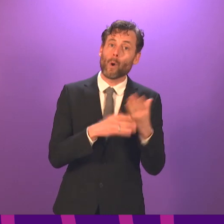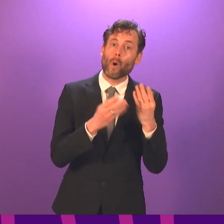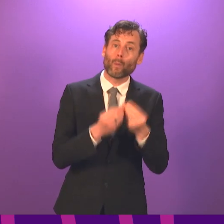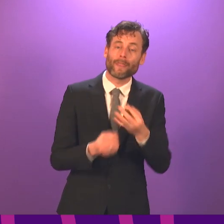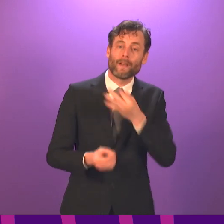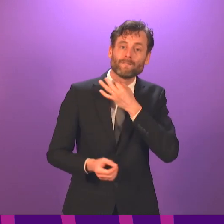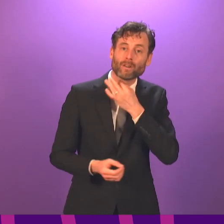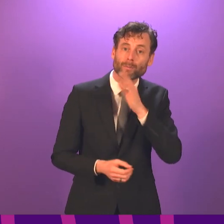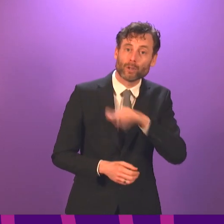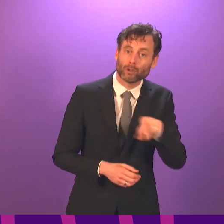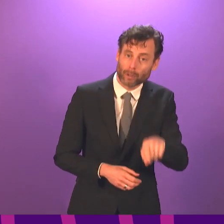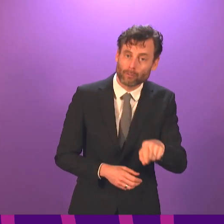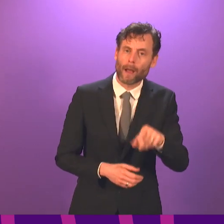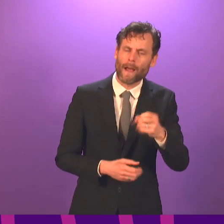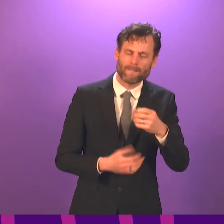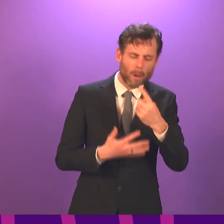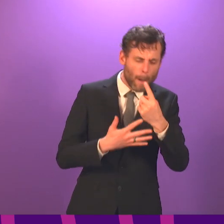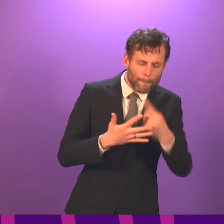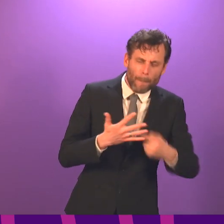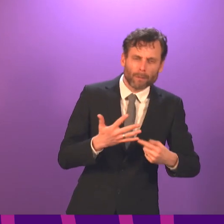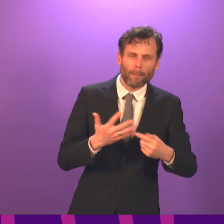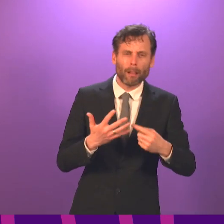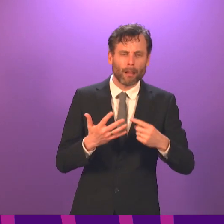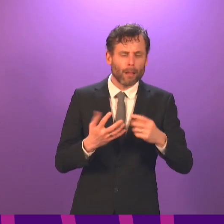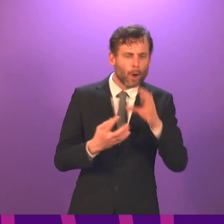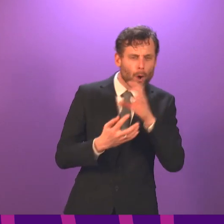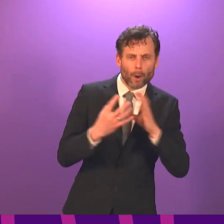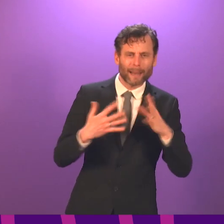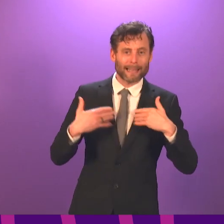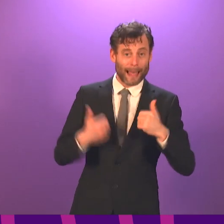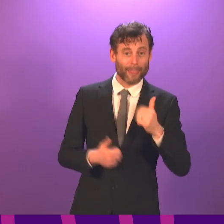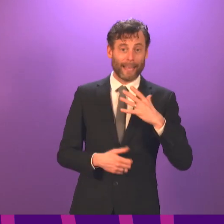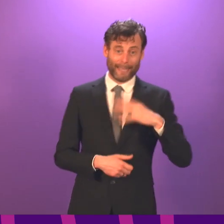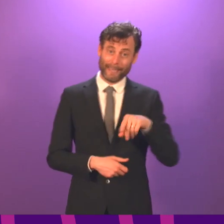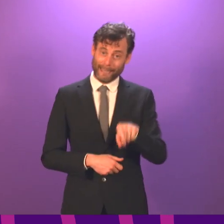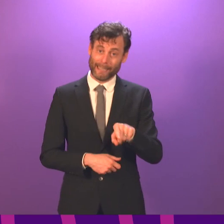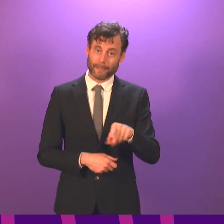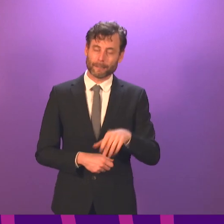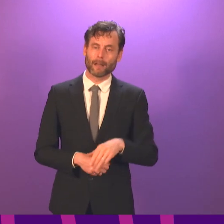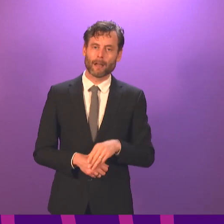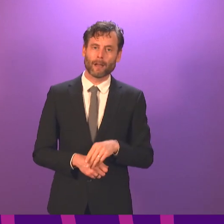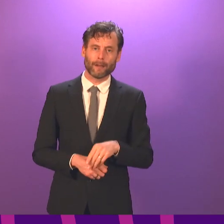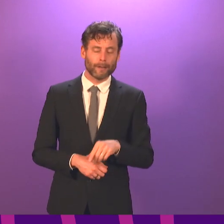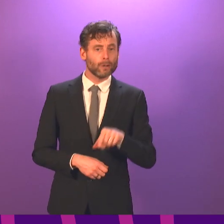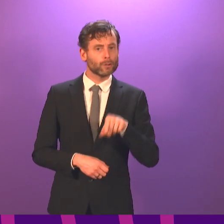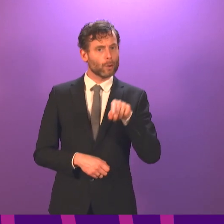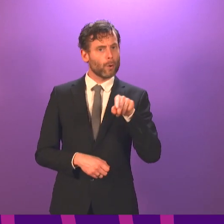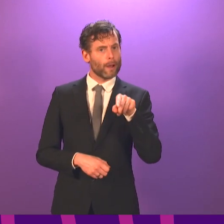multiple complex health needs, for whom we have defined a particular category in order